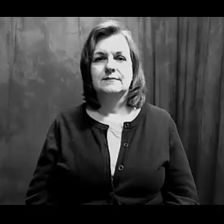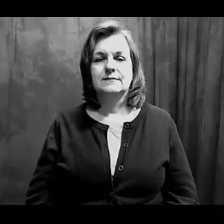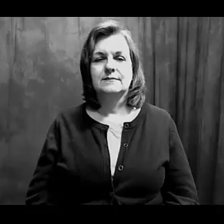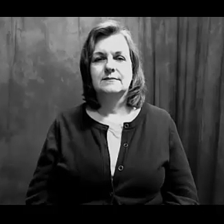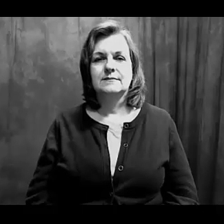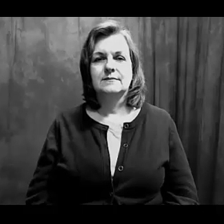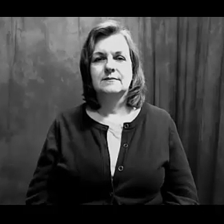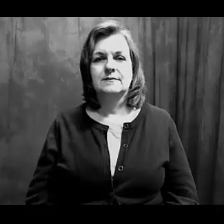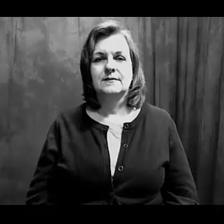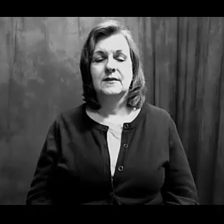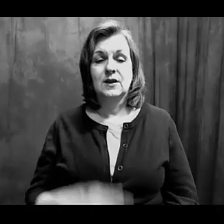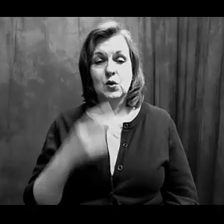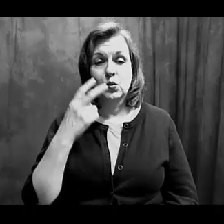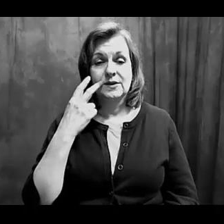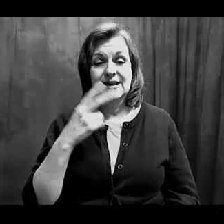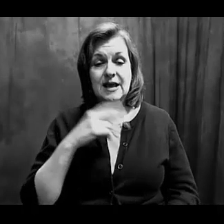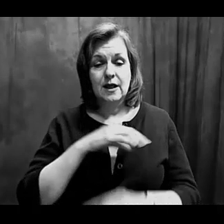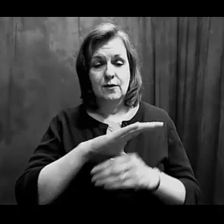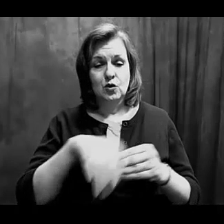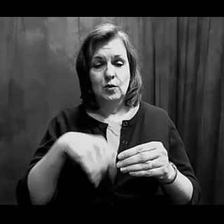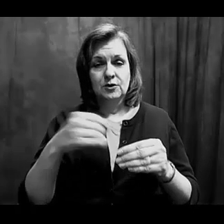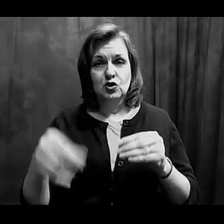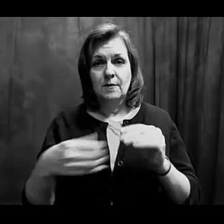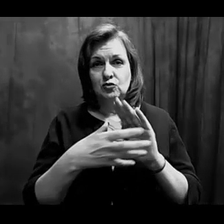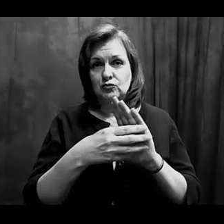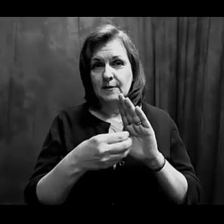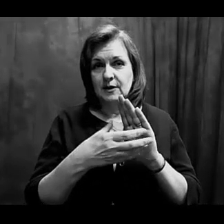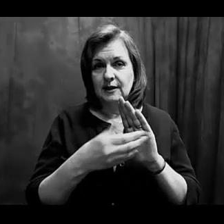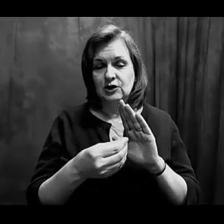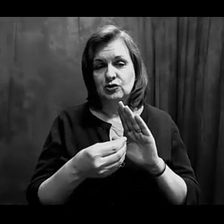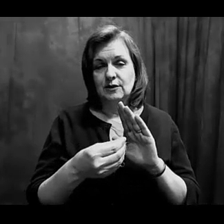so when we look at this replication